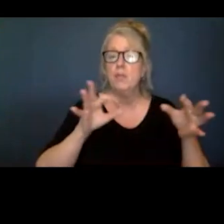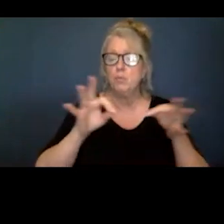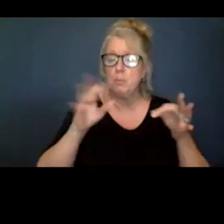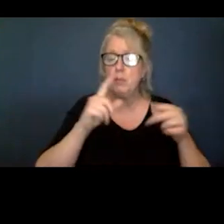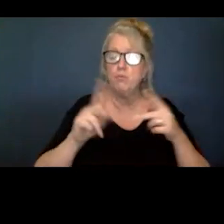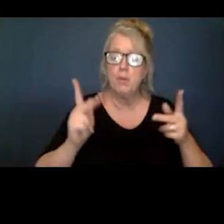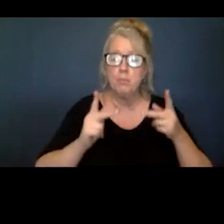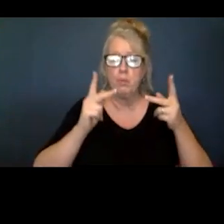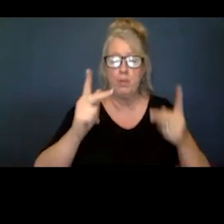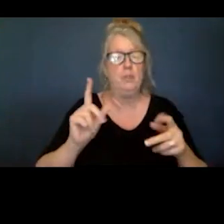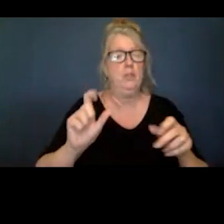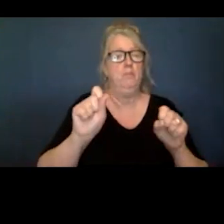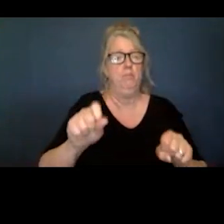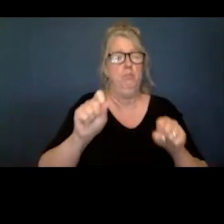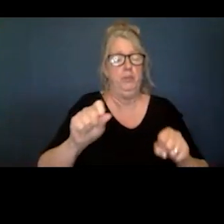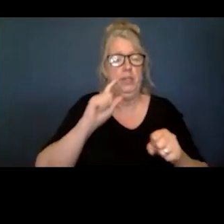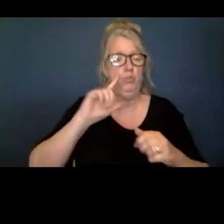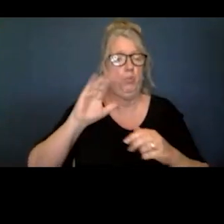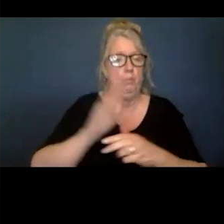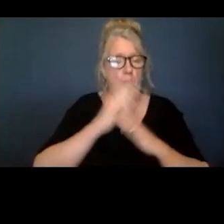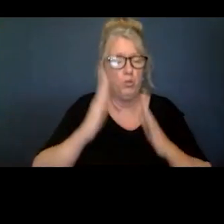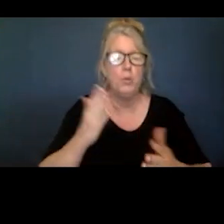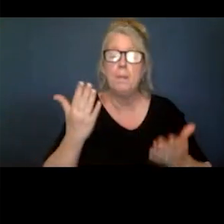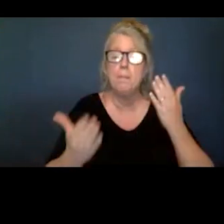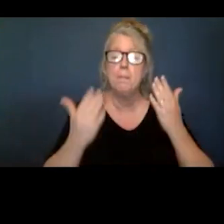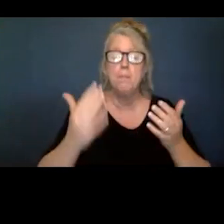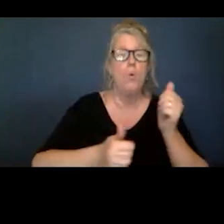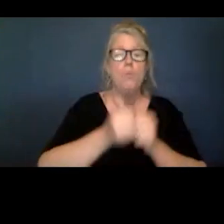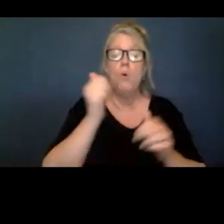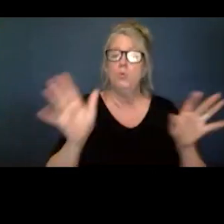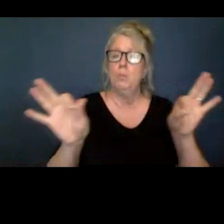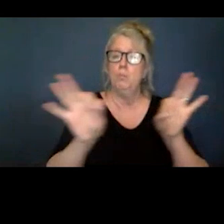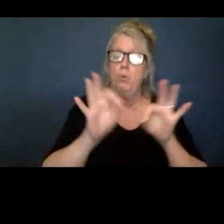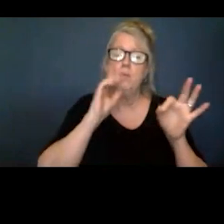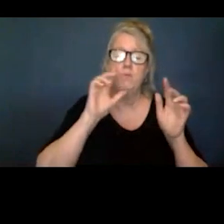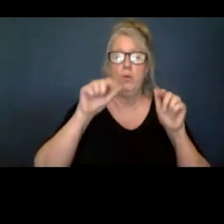for potential partners. This may be the most important part of this session. Knowing your